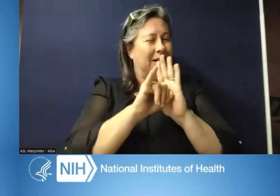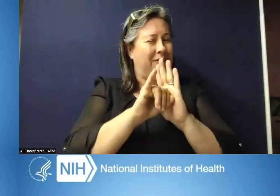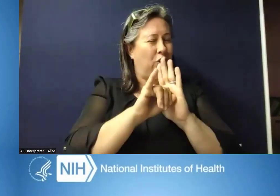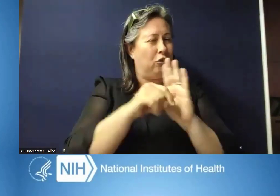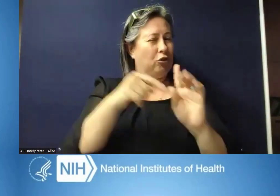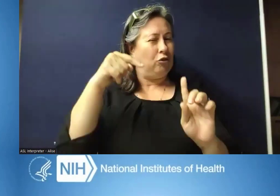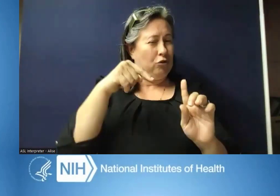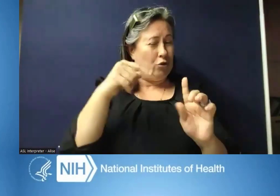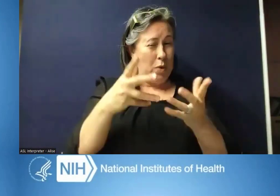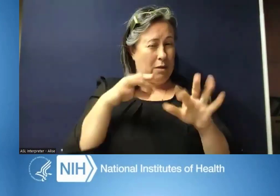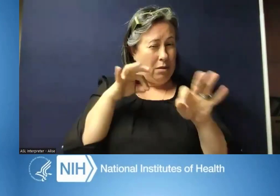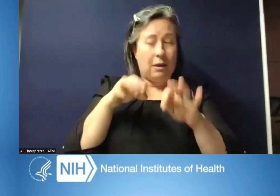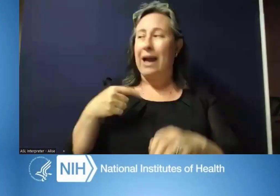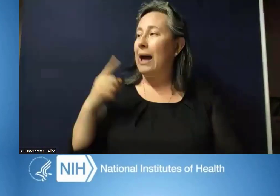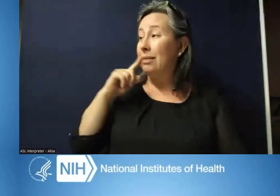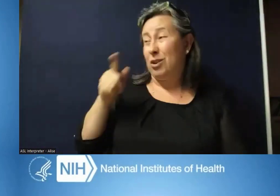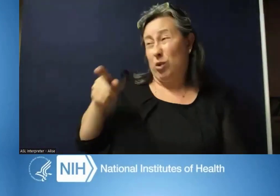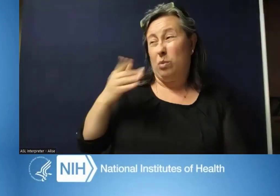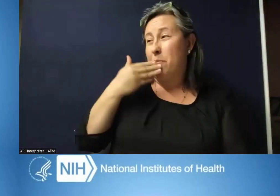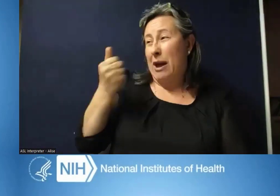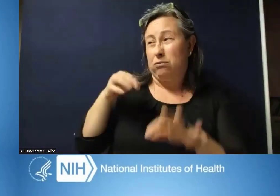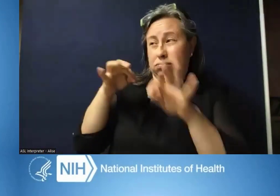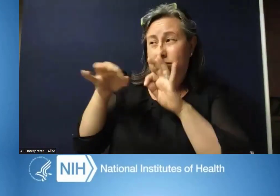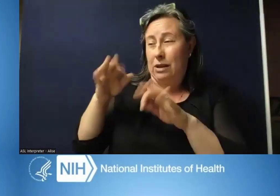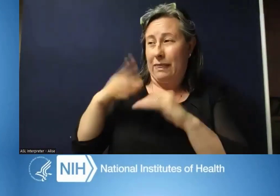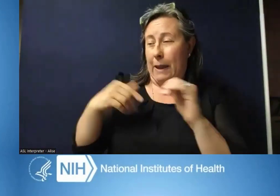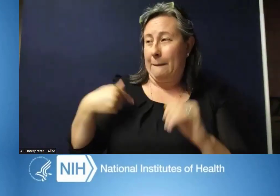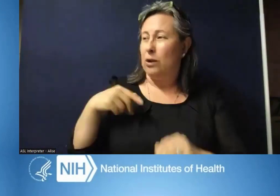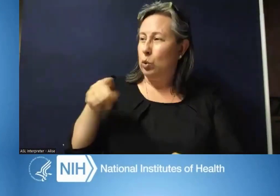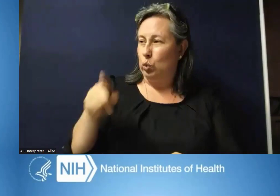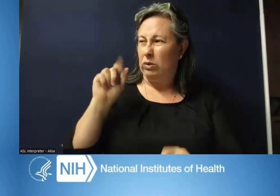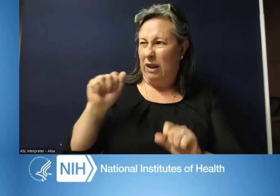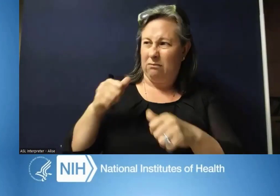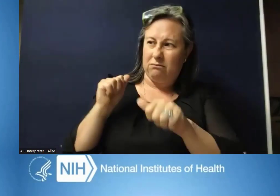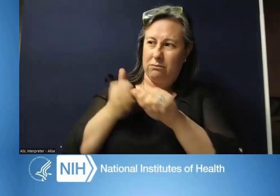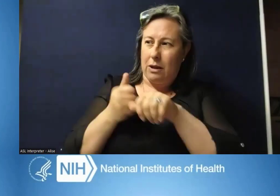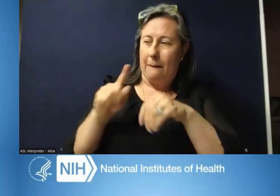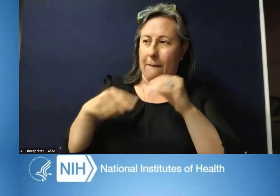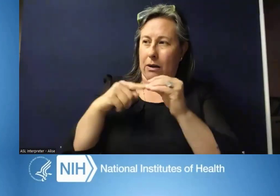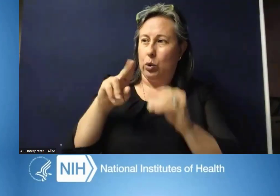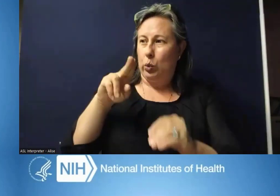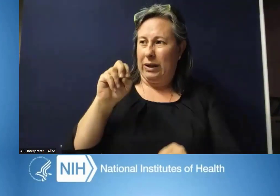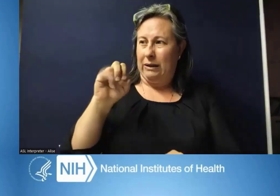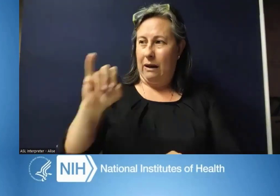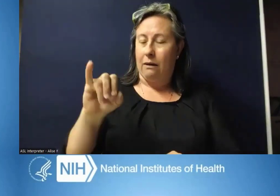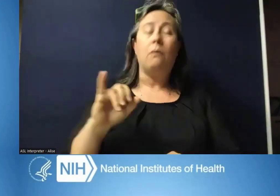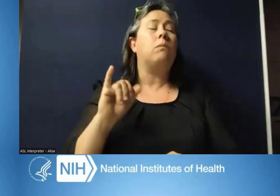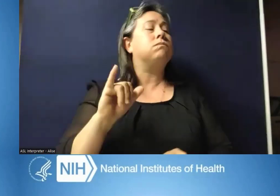Alan Whatley: Kasima, I think you will be better than me to give an update on the UEI actually. Kasima Garst: Oh, no problem at all. Alan Whatley: Yeah.